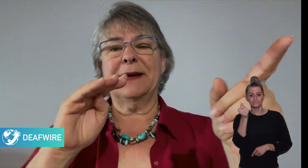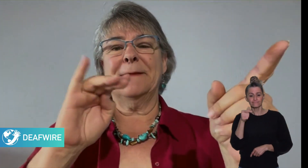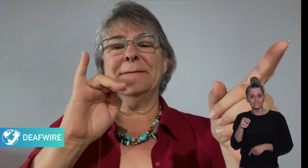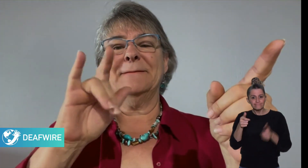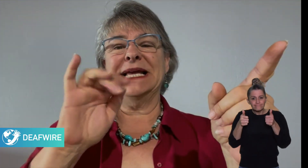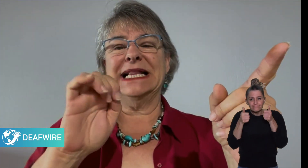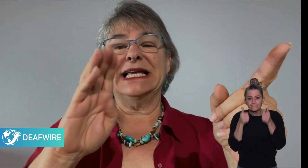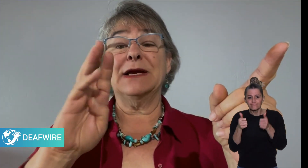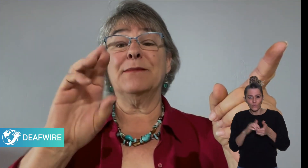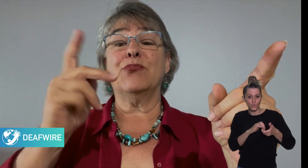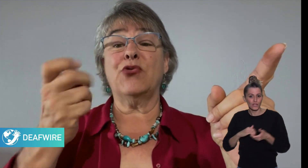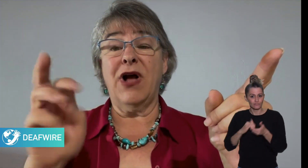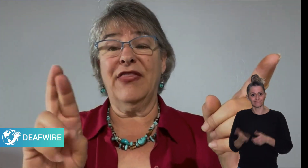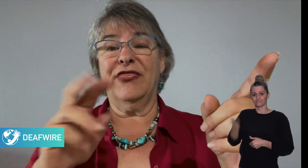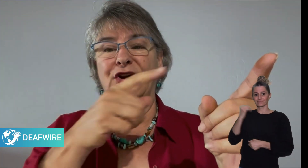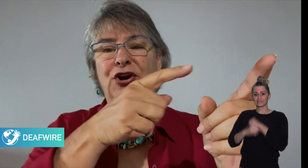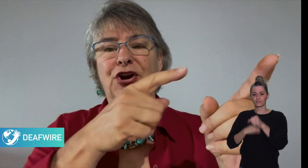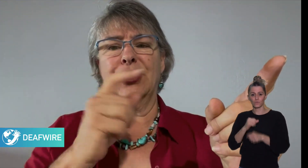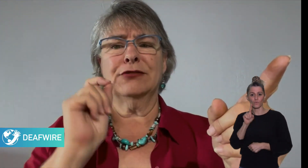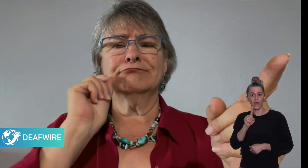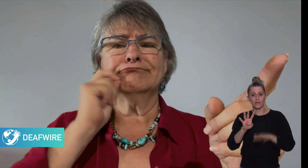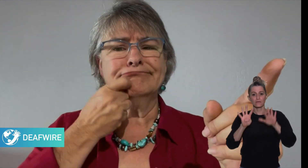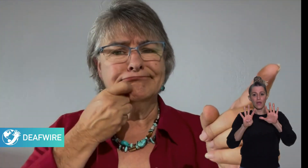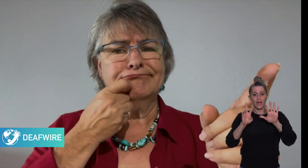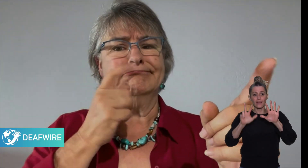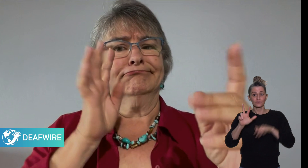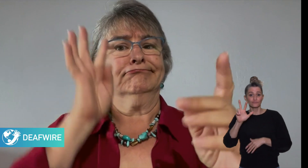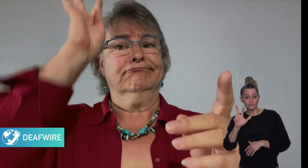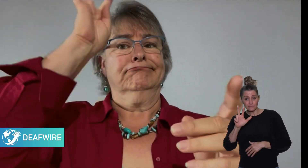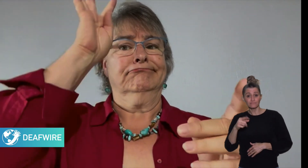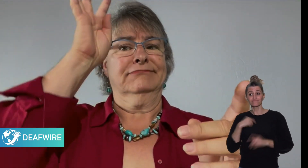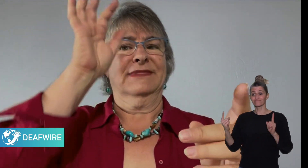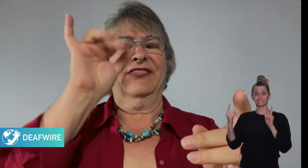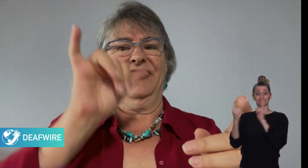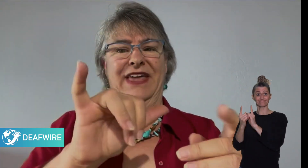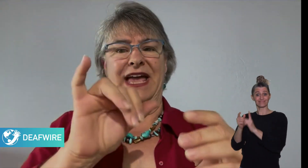Millie Brother came up with this neat organization in 1983.